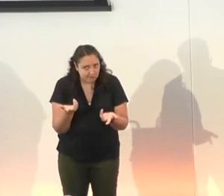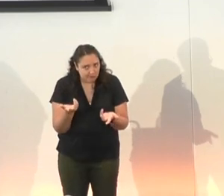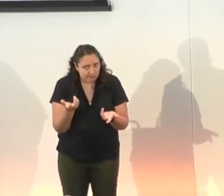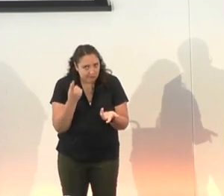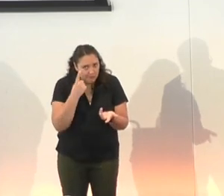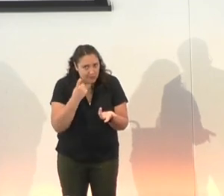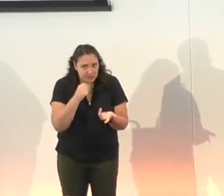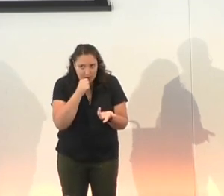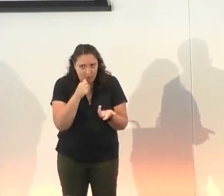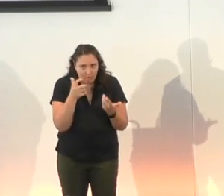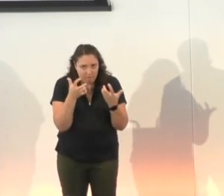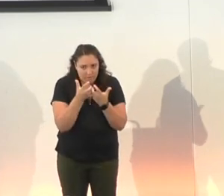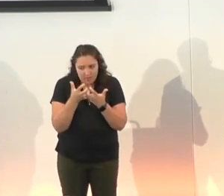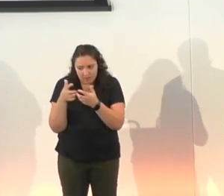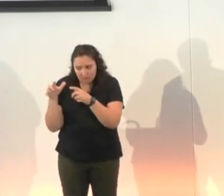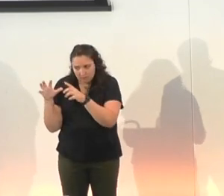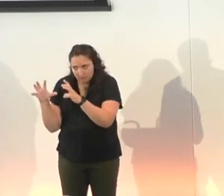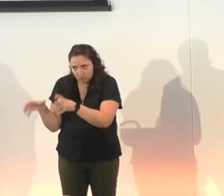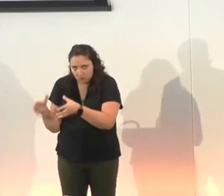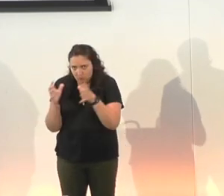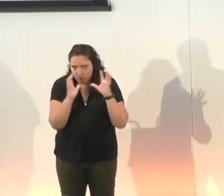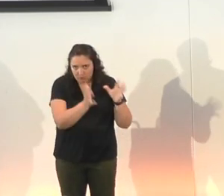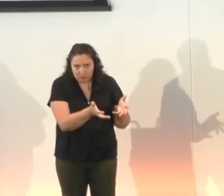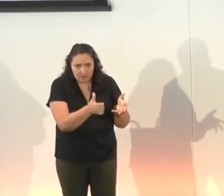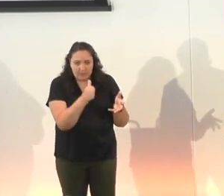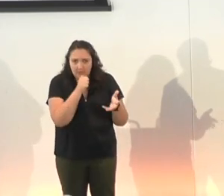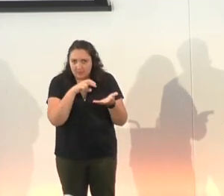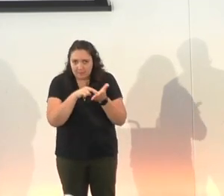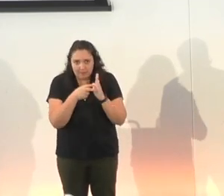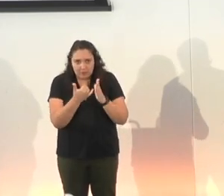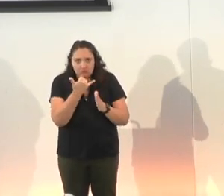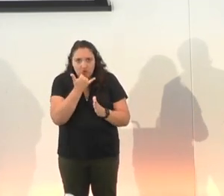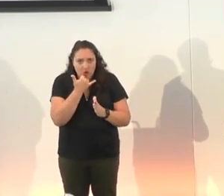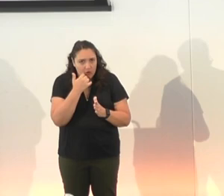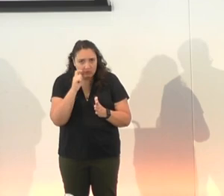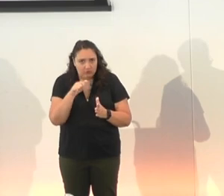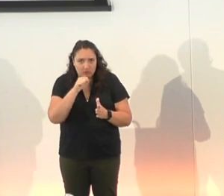fit into whatever your standard was does not mean it is wrong or should be excluded.